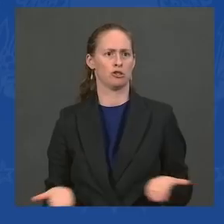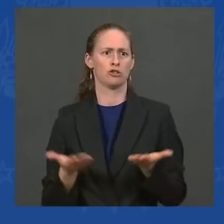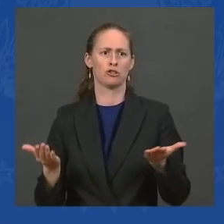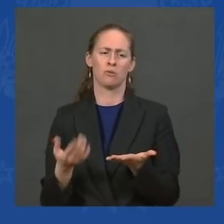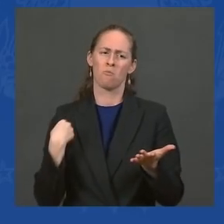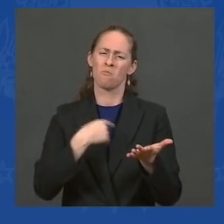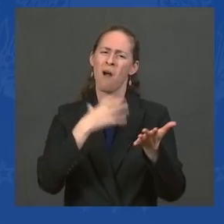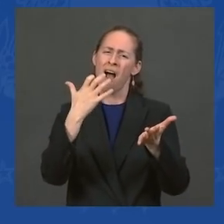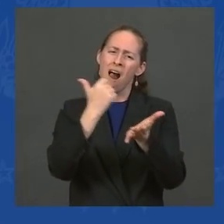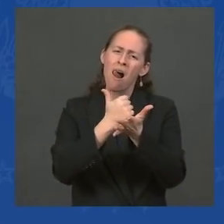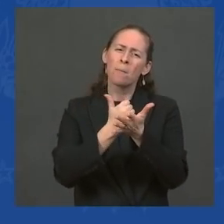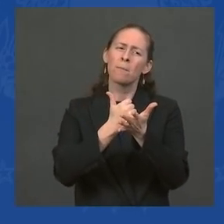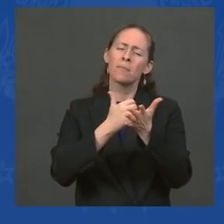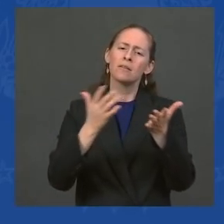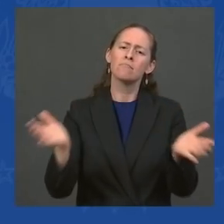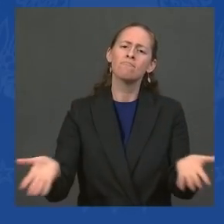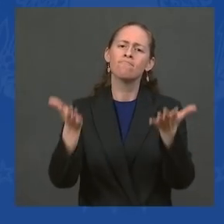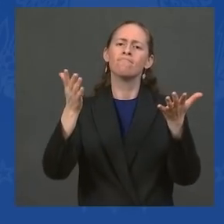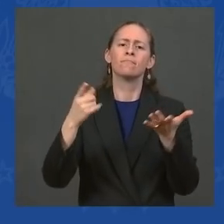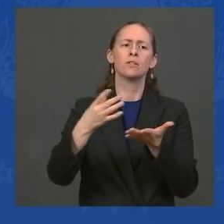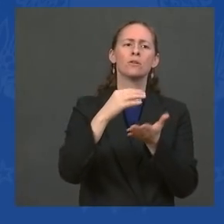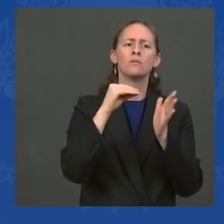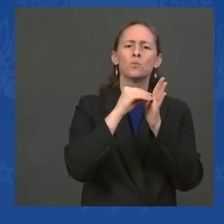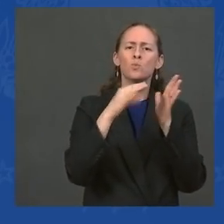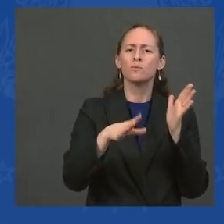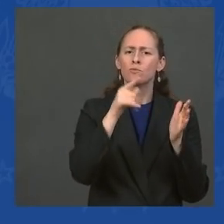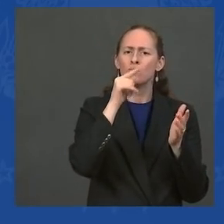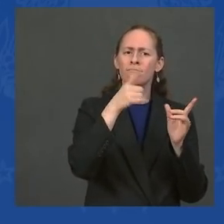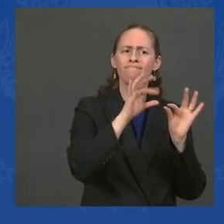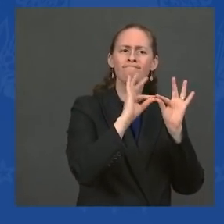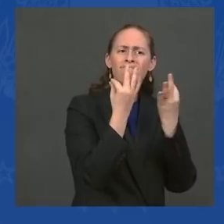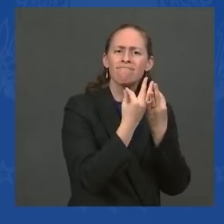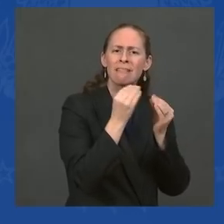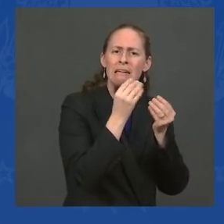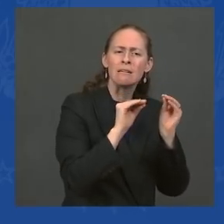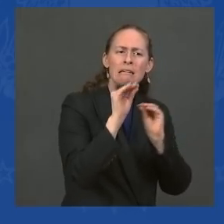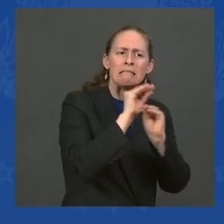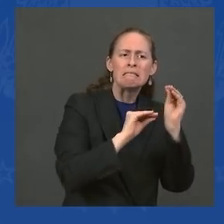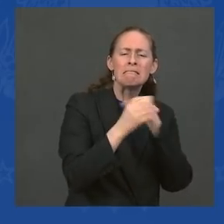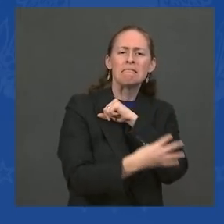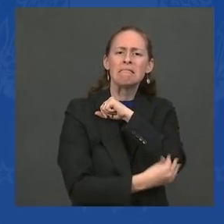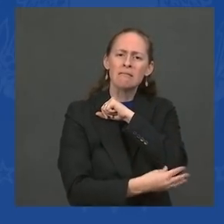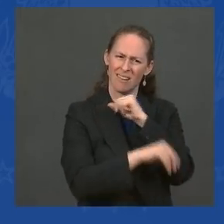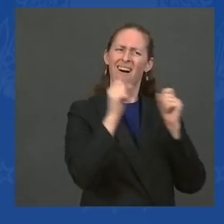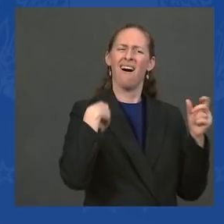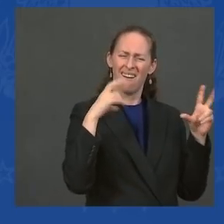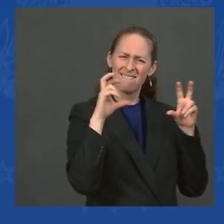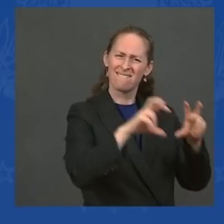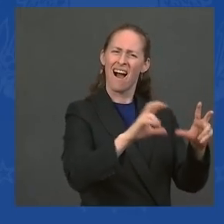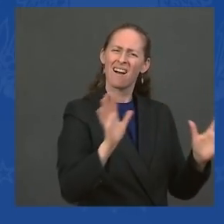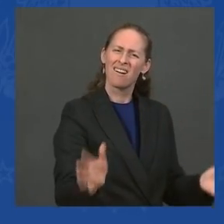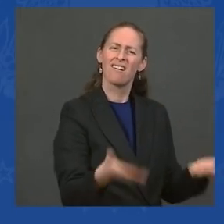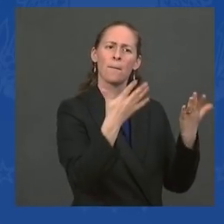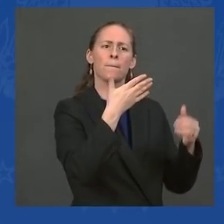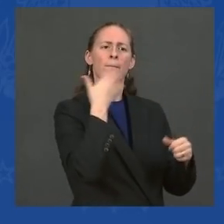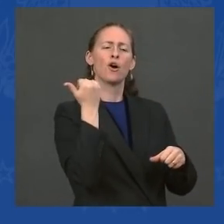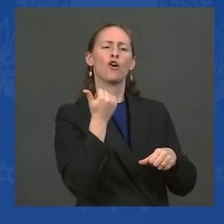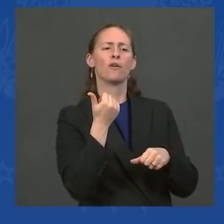families attend community colleges and four-year schools. It invests in Historically Black Colleges and Universities to make sure young people from every neighborhood